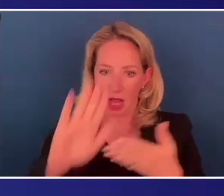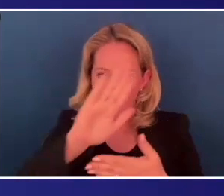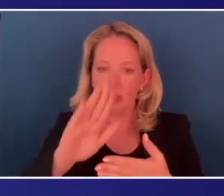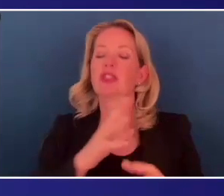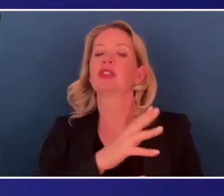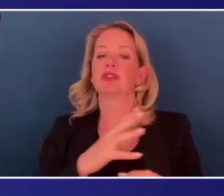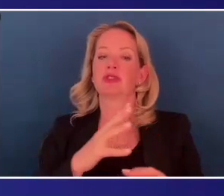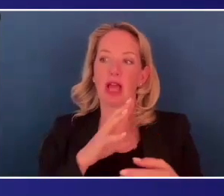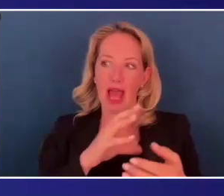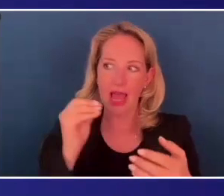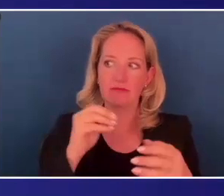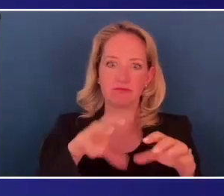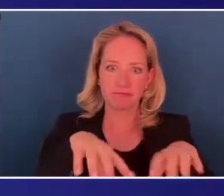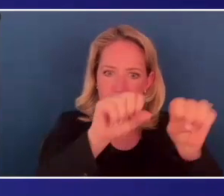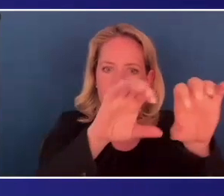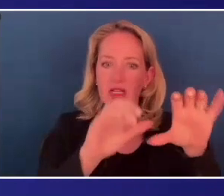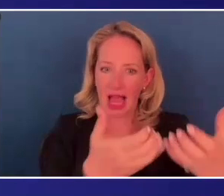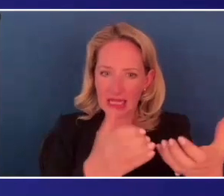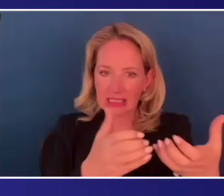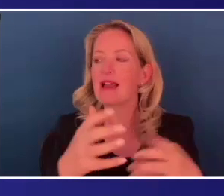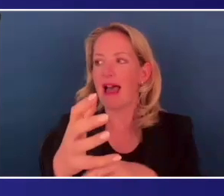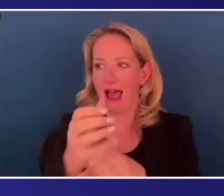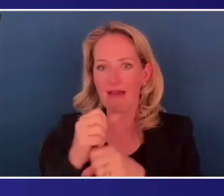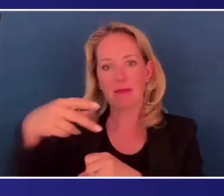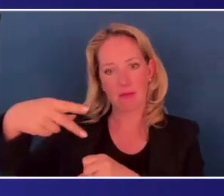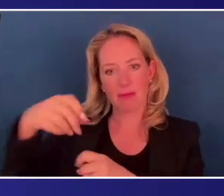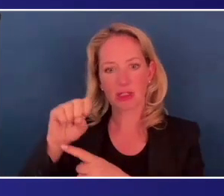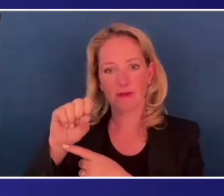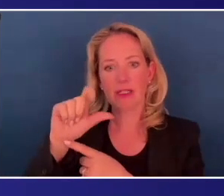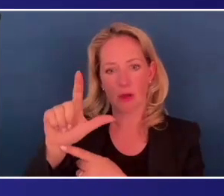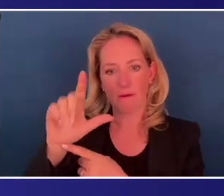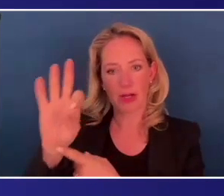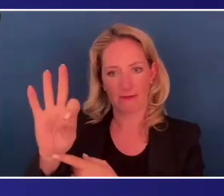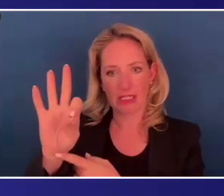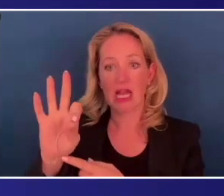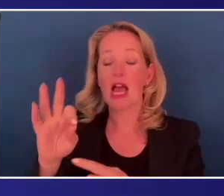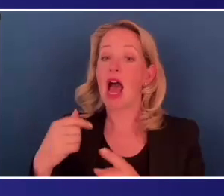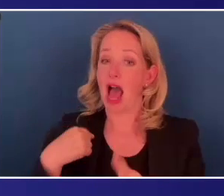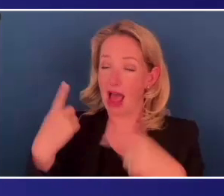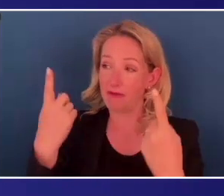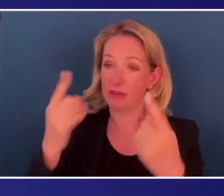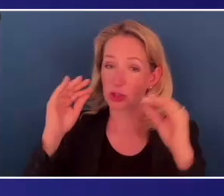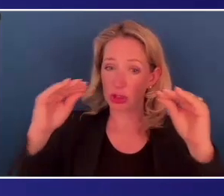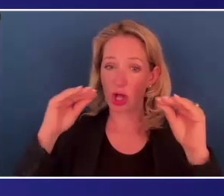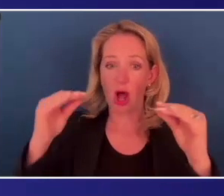I should be eligible for loan forgiveness in August after having taught special education in self-contained classrooms for some of our most significantly support.